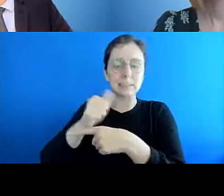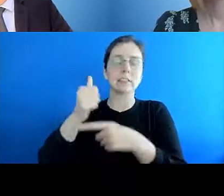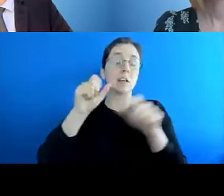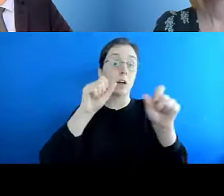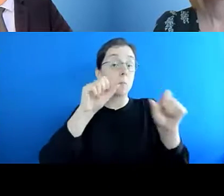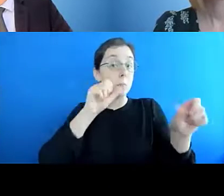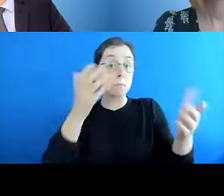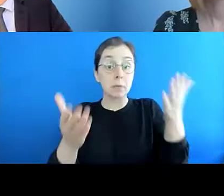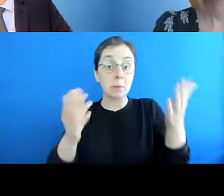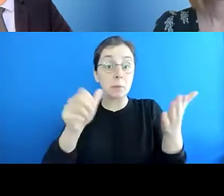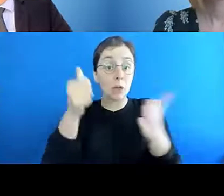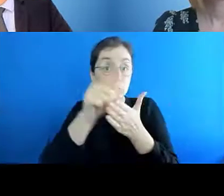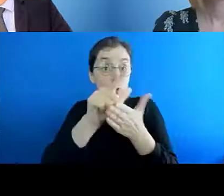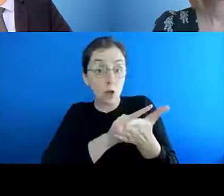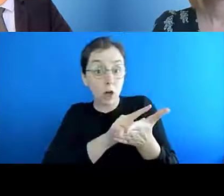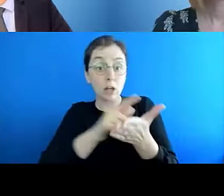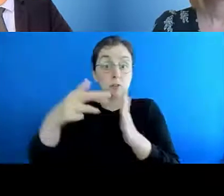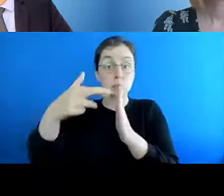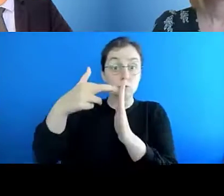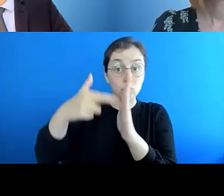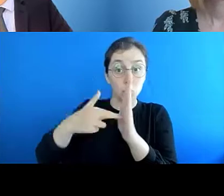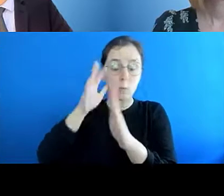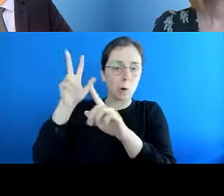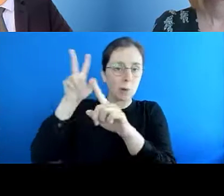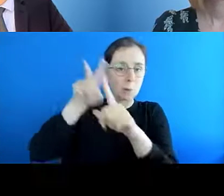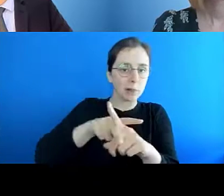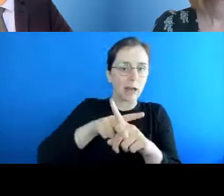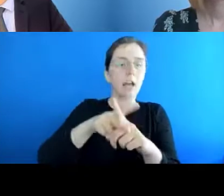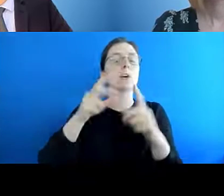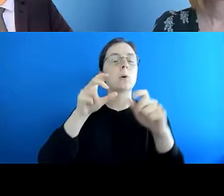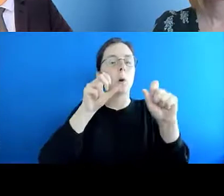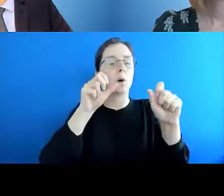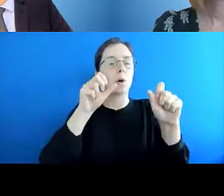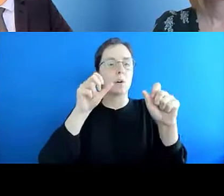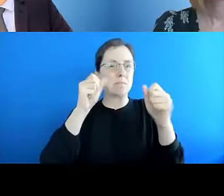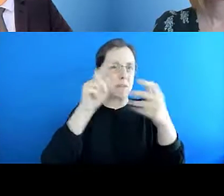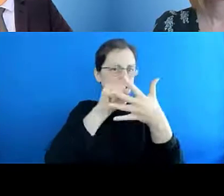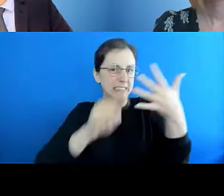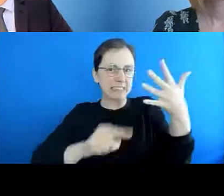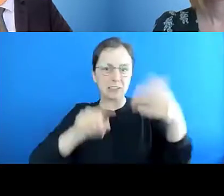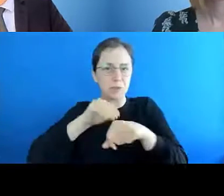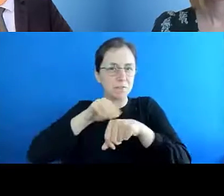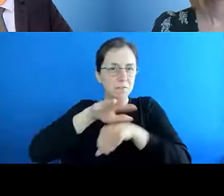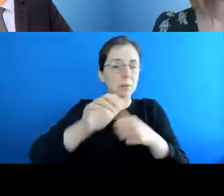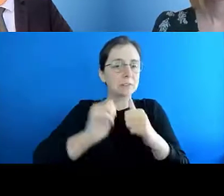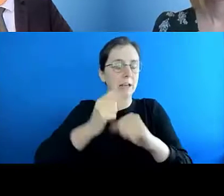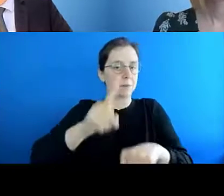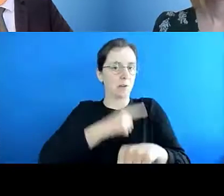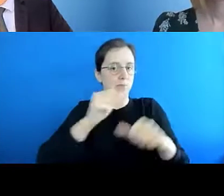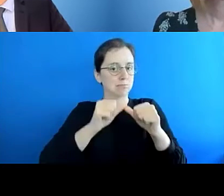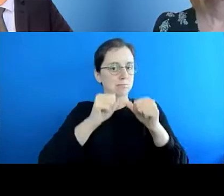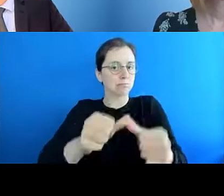so there are a lot of different considerations that could drive how long data should be shared. Elyse Sullivan: Thank you.